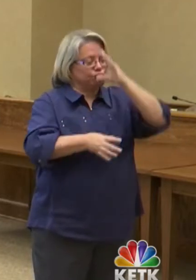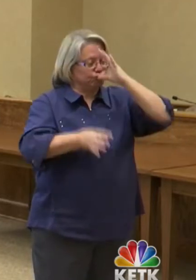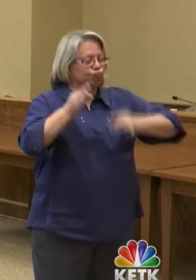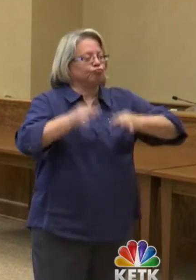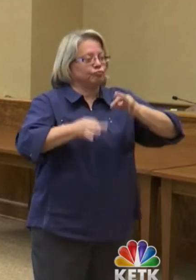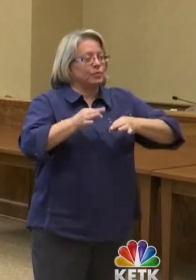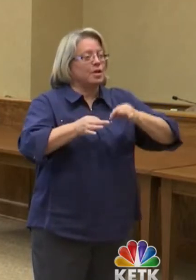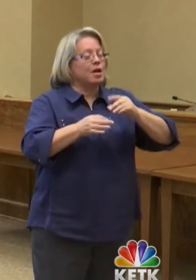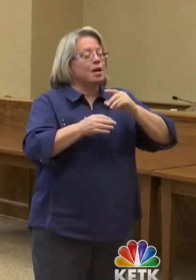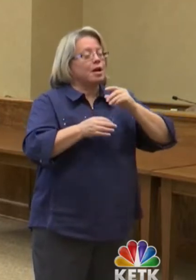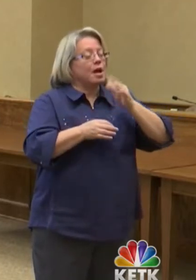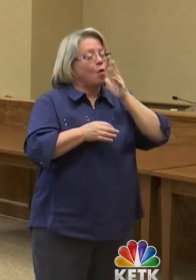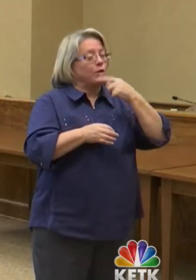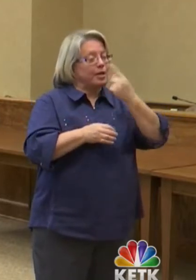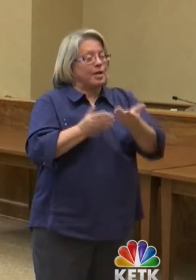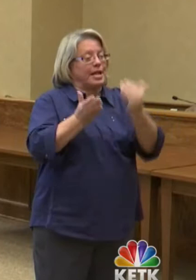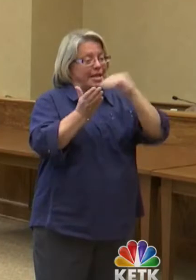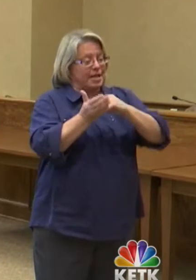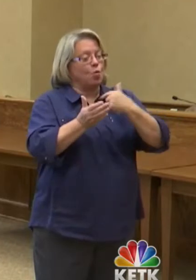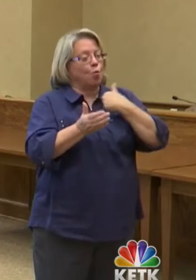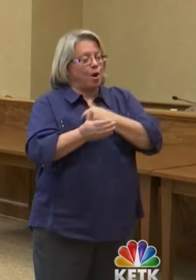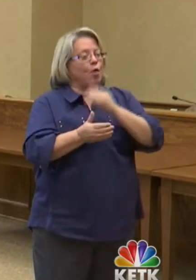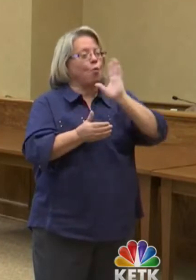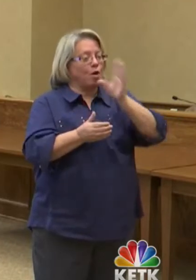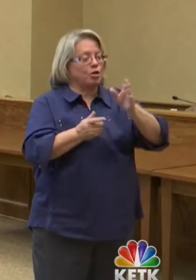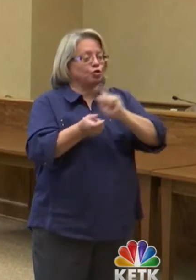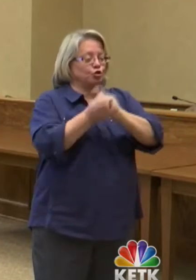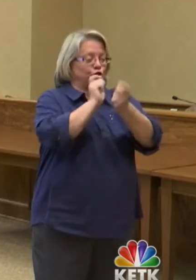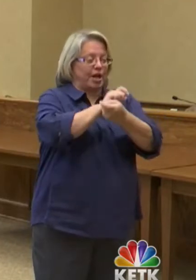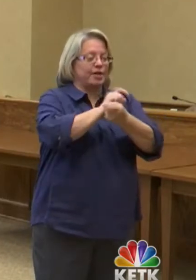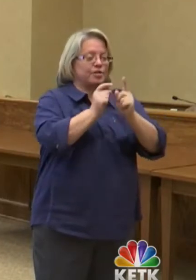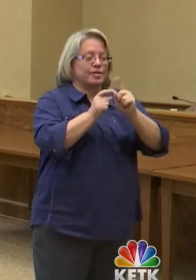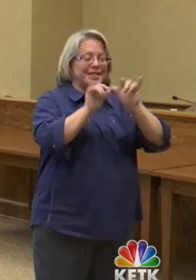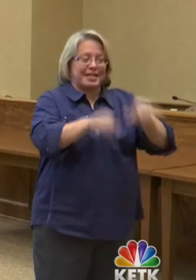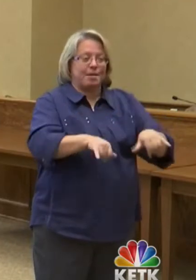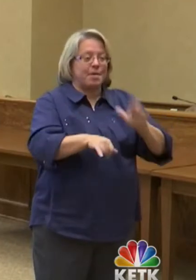IMPORTANT AND WITH THE CITY OF TYLER FROM OUR OPERATIONS IS WHAT WE HAVE TERMS IN FACT RESPONSIBLE RESTART. REMEMBER WHEN WE ENTER INTO